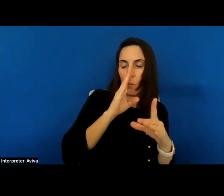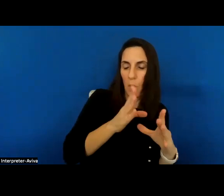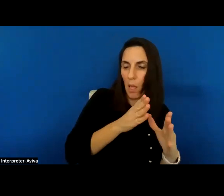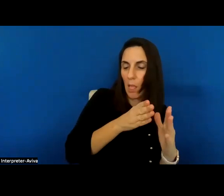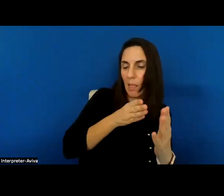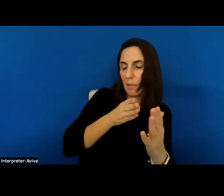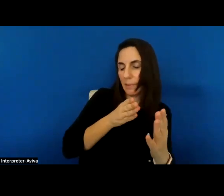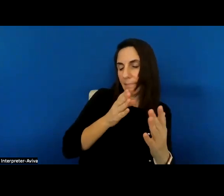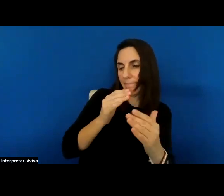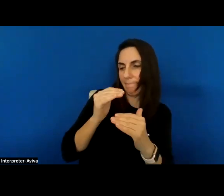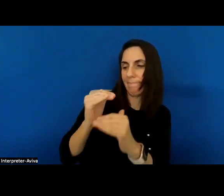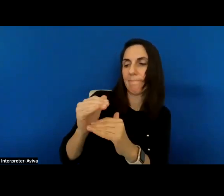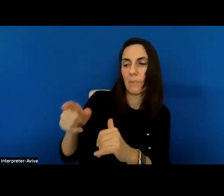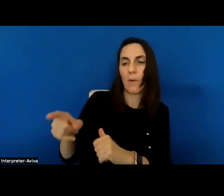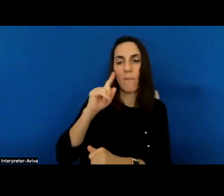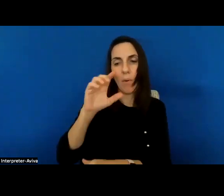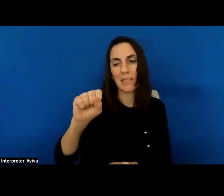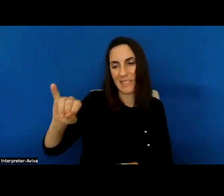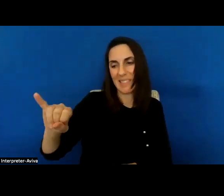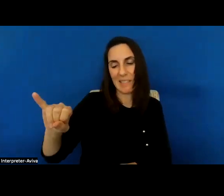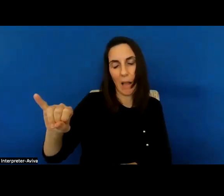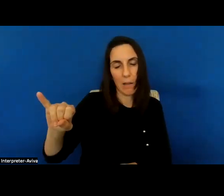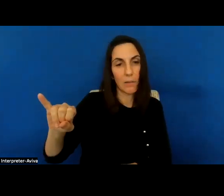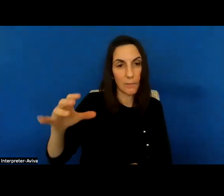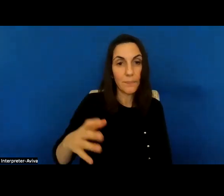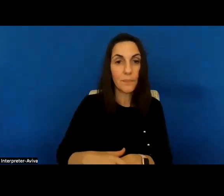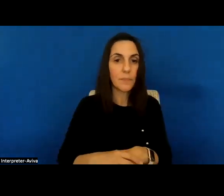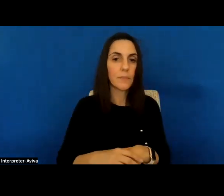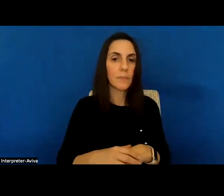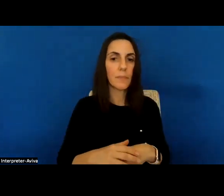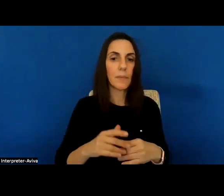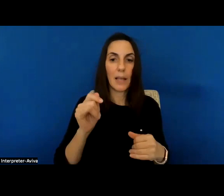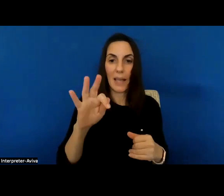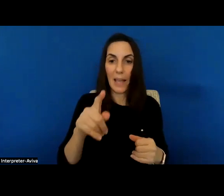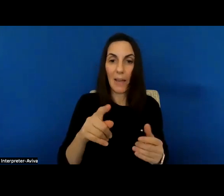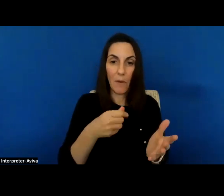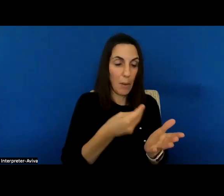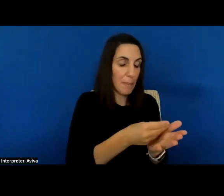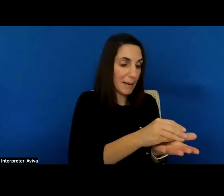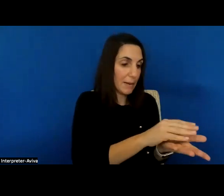11:32:25 So keep that in mind also, if money is taken out of the able account and held